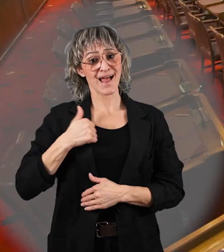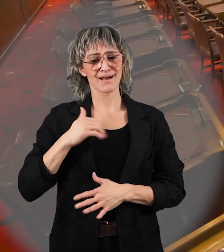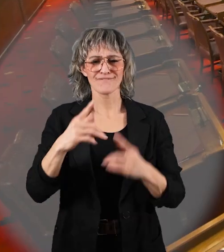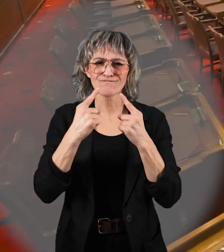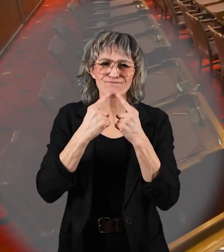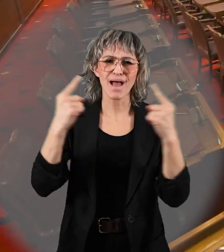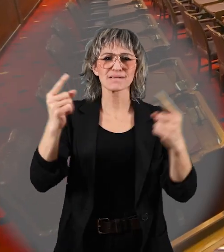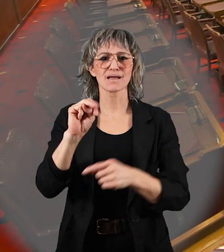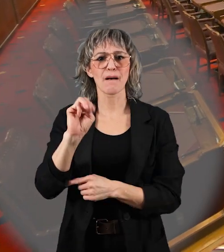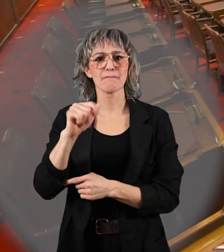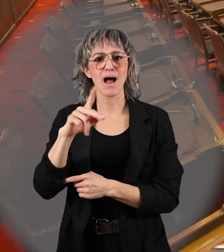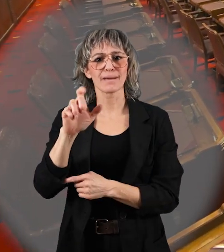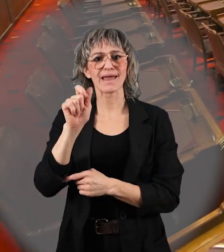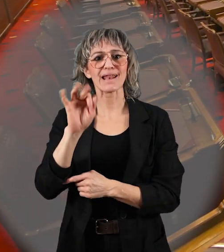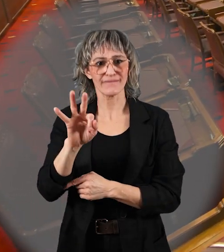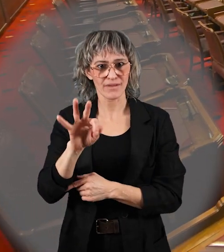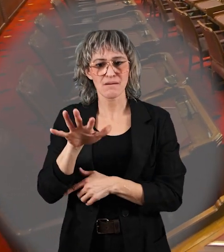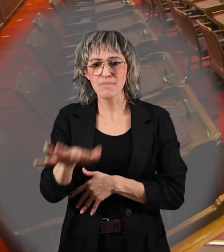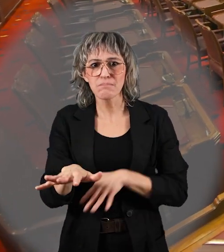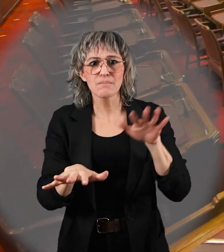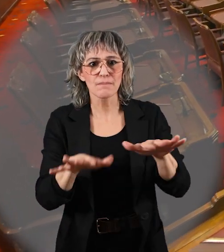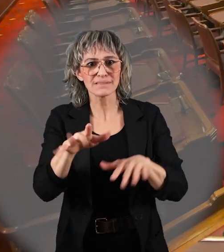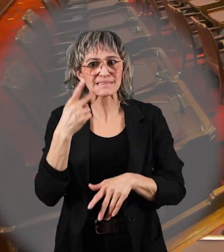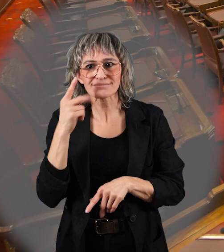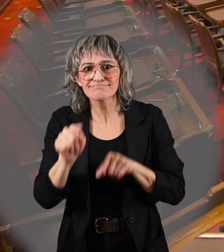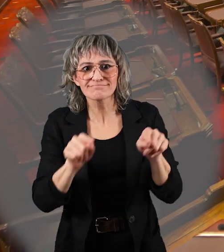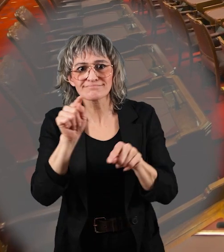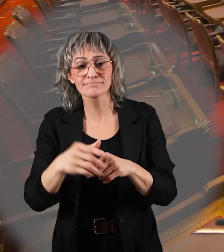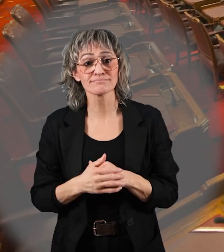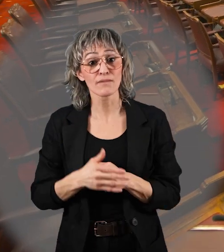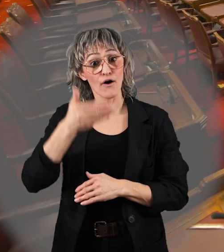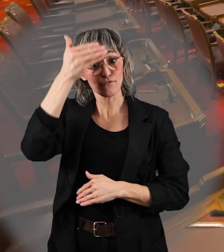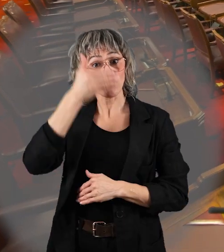Today, the renovated Senate of Canada Building features art and design